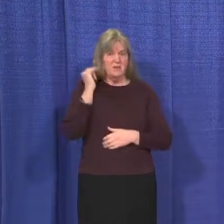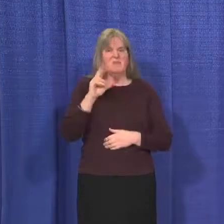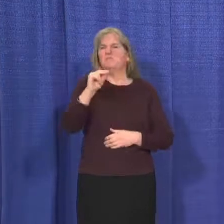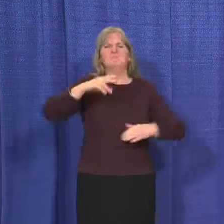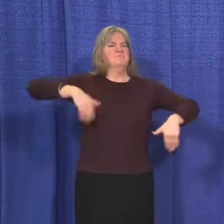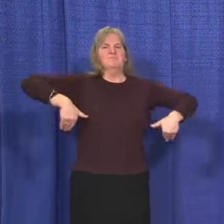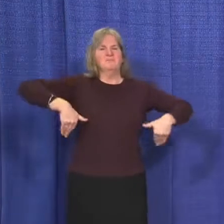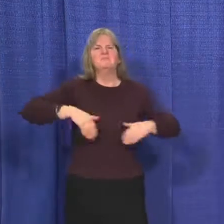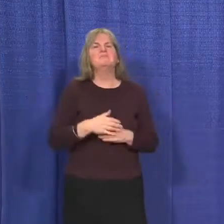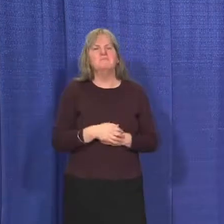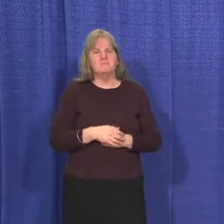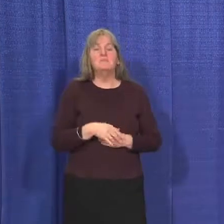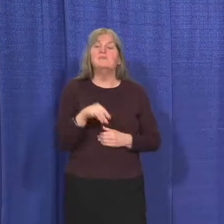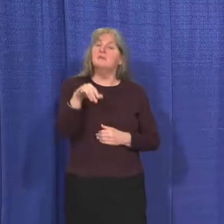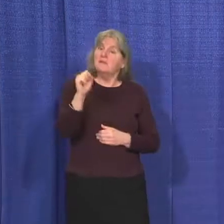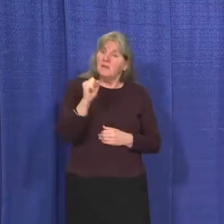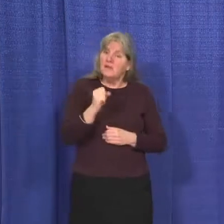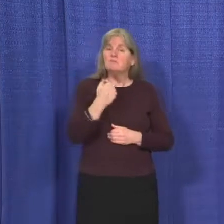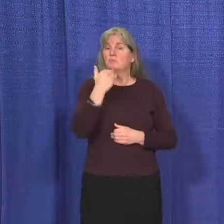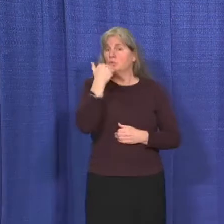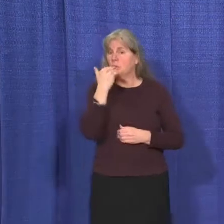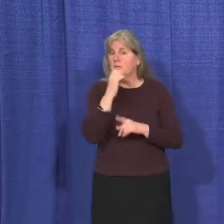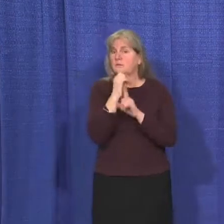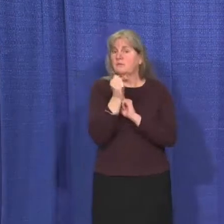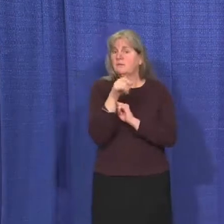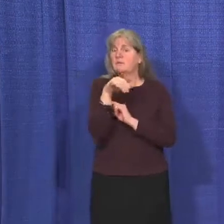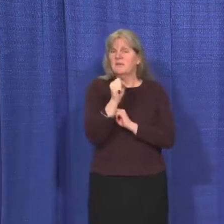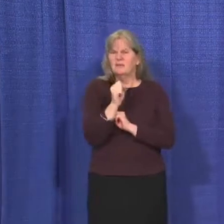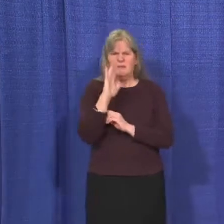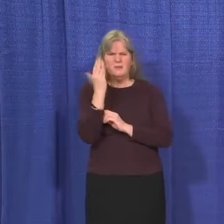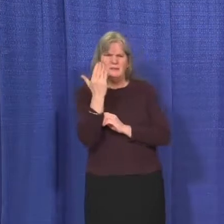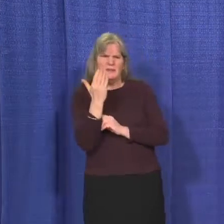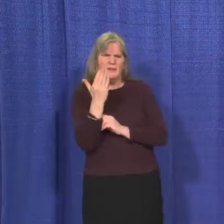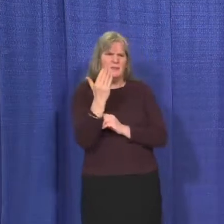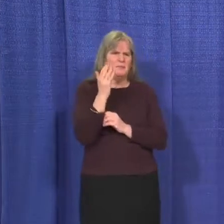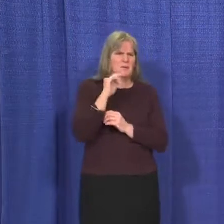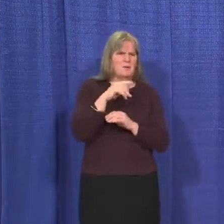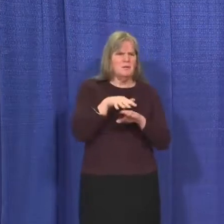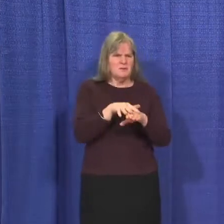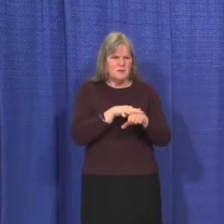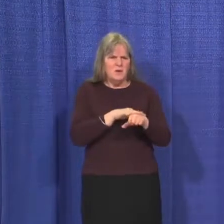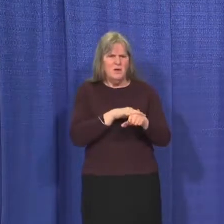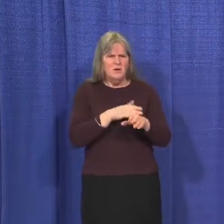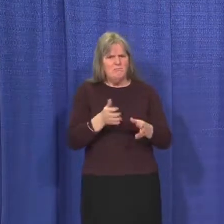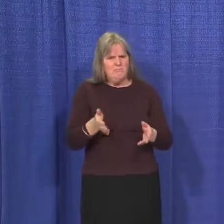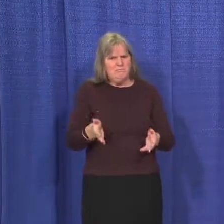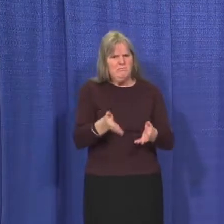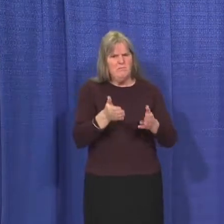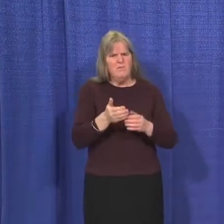Not yet. We have made great progress overall but the uptake has slowed and we will have almost